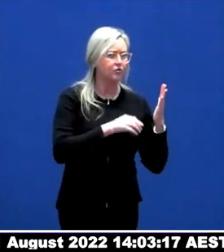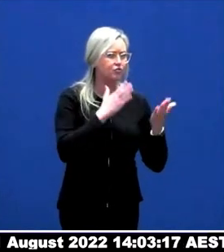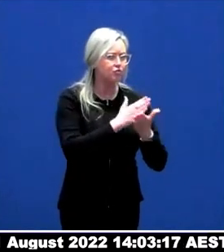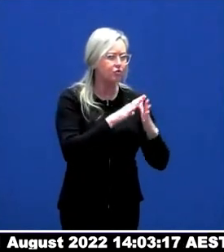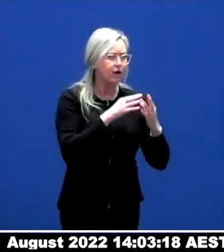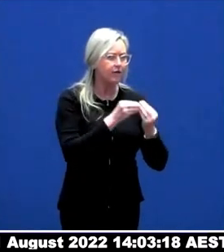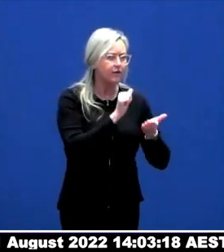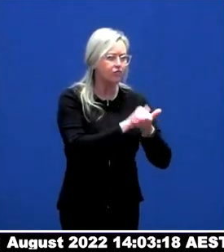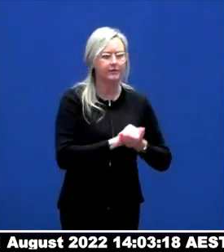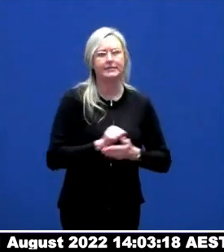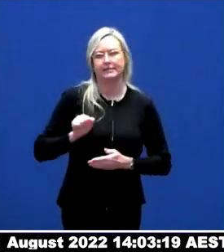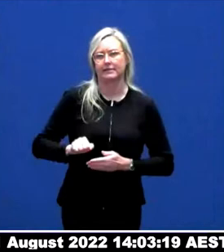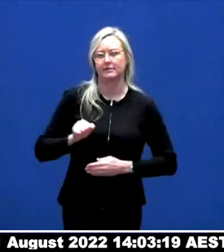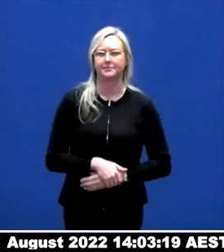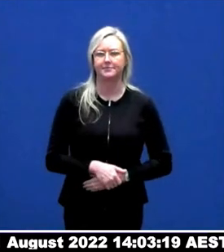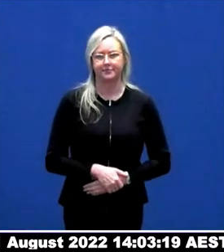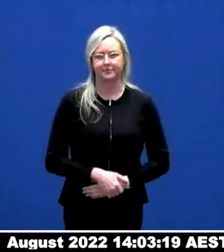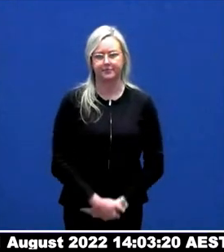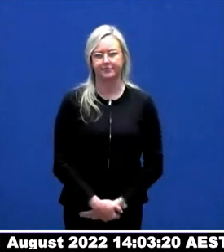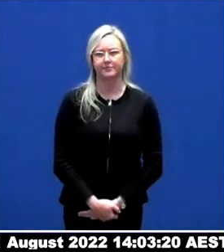Thank you.